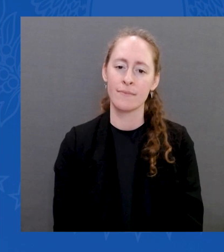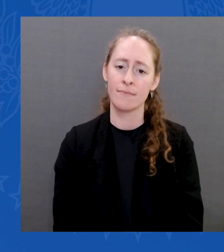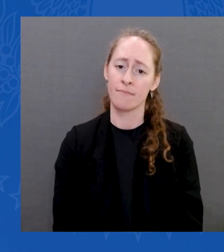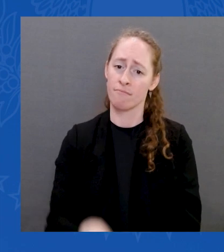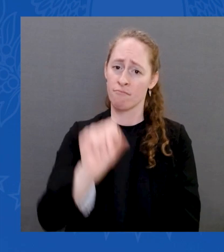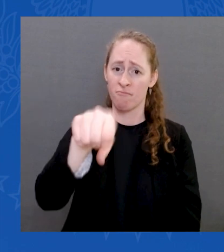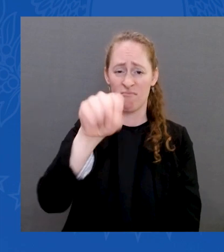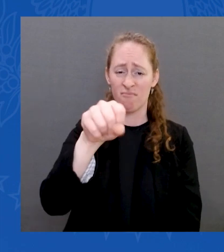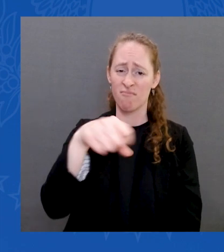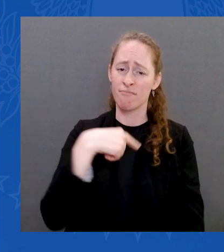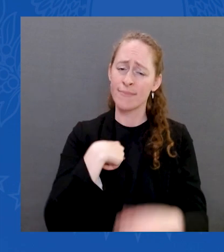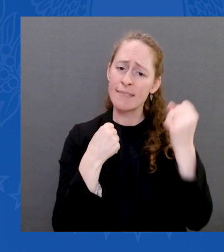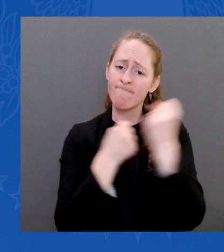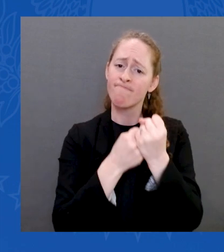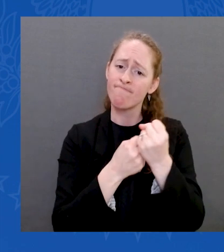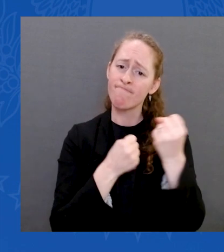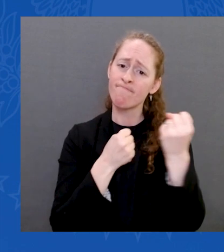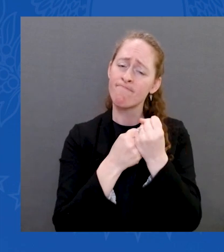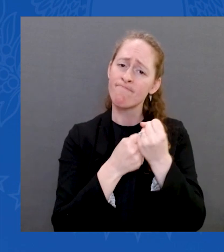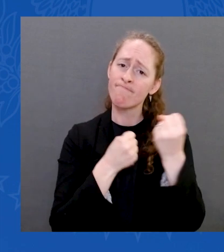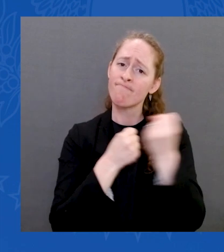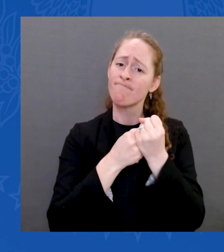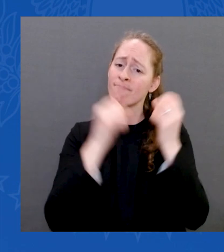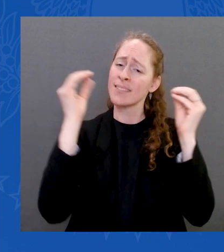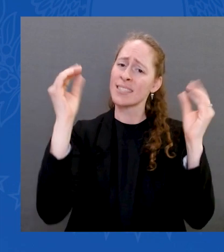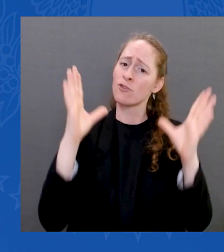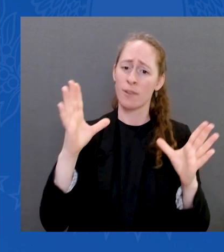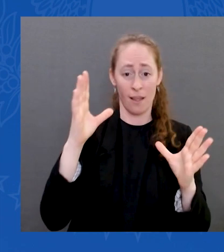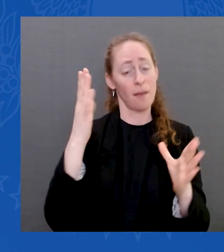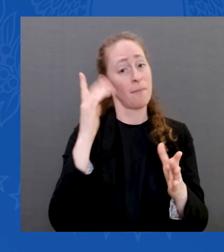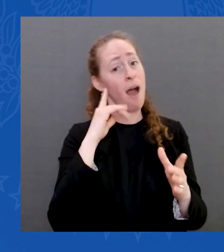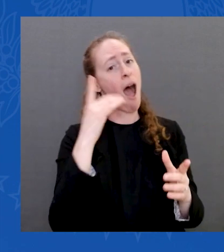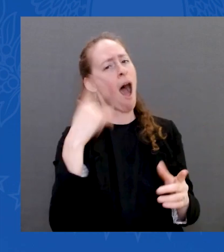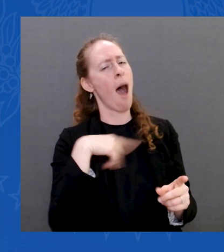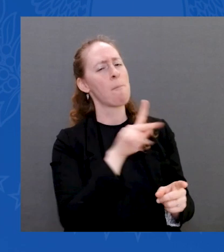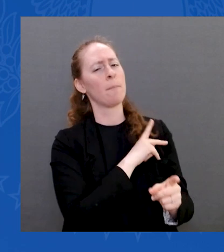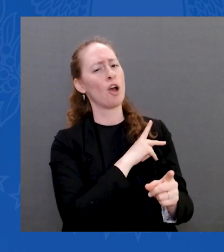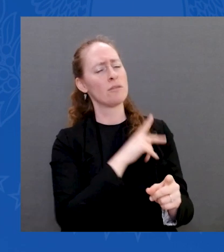But if I didn't support teachers, I'd be sleeping alone in one of these bedrooms up here.